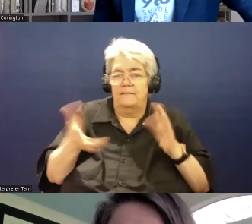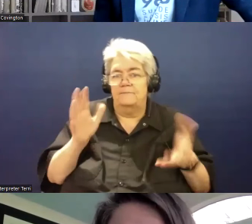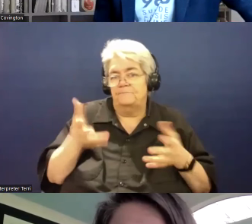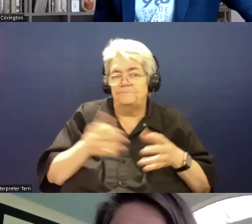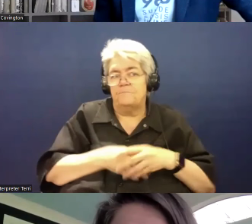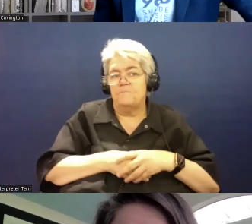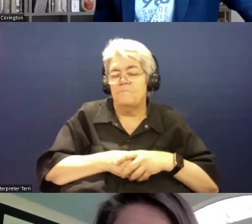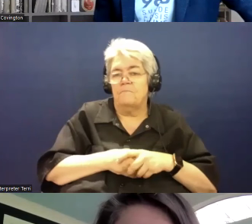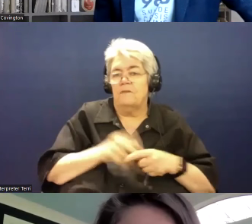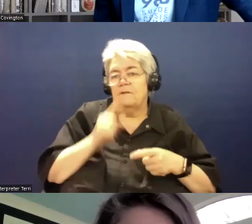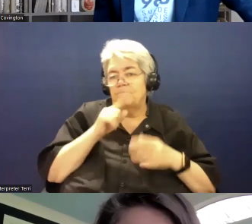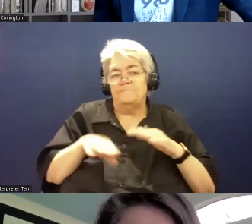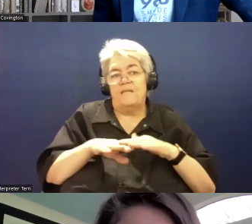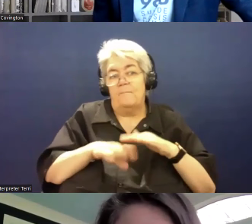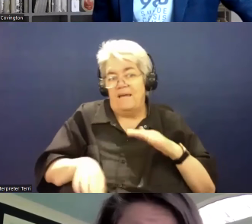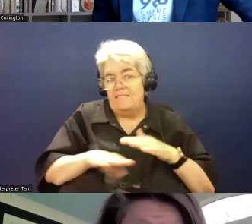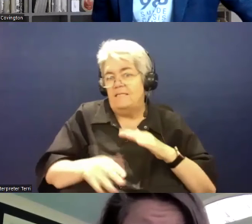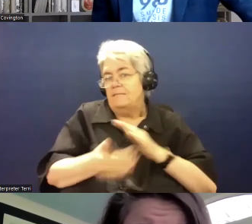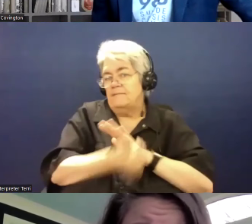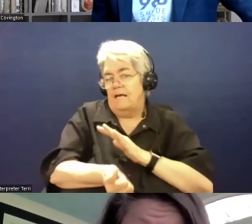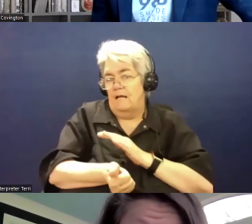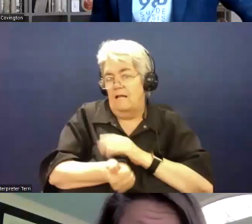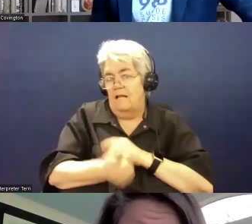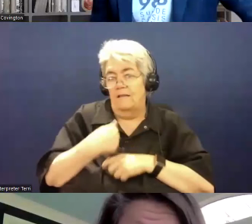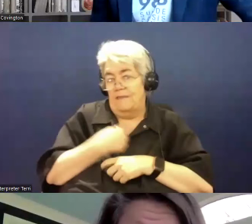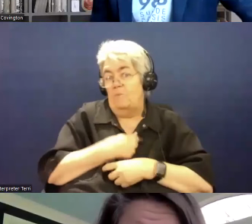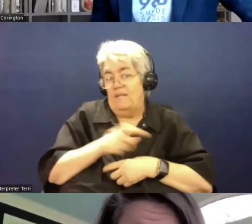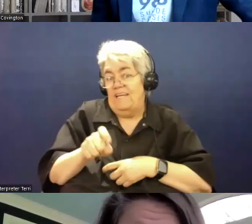BASIC SKILL THAT WE NEED TO BE THINKING ABOUT.